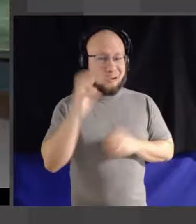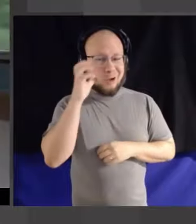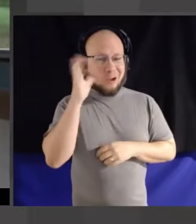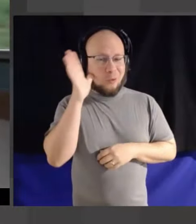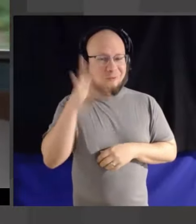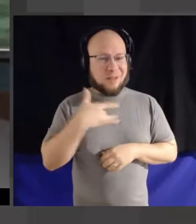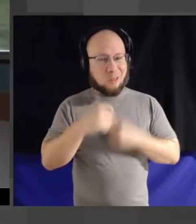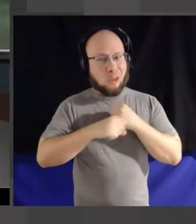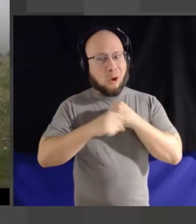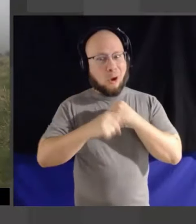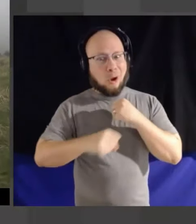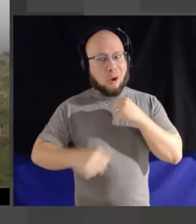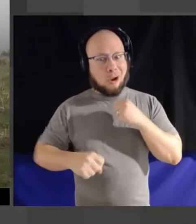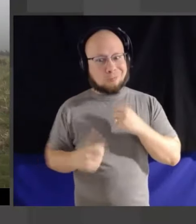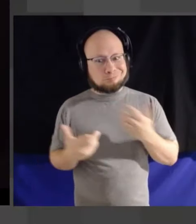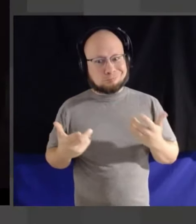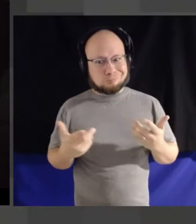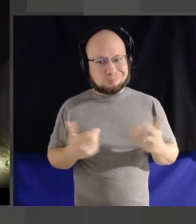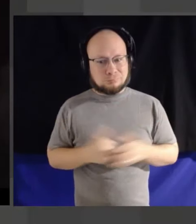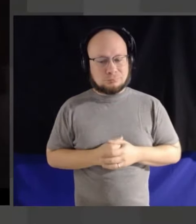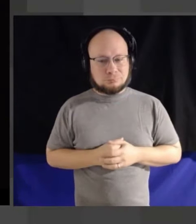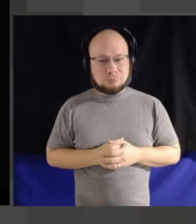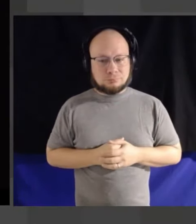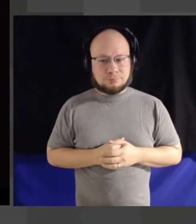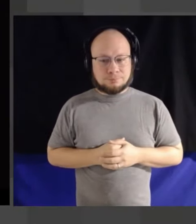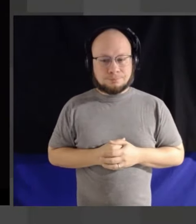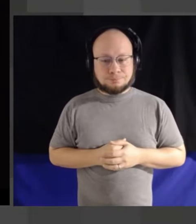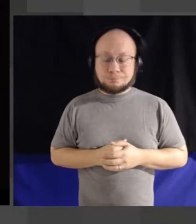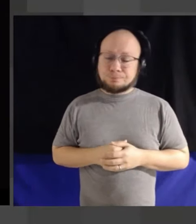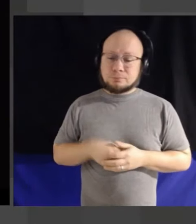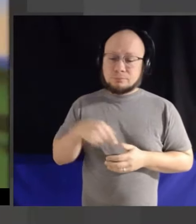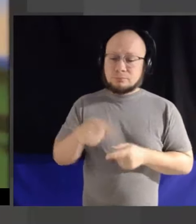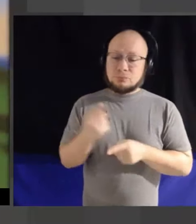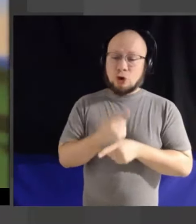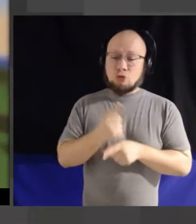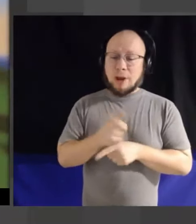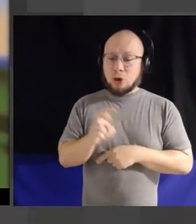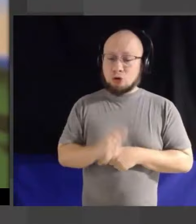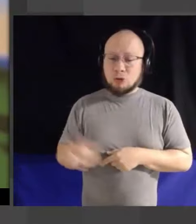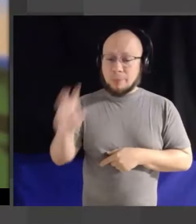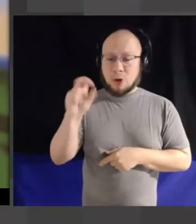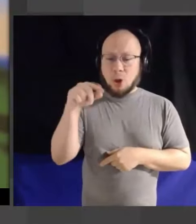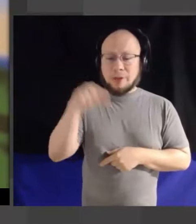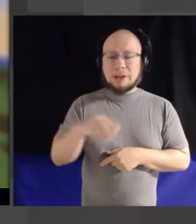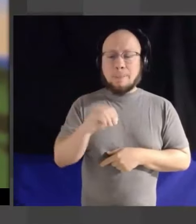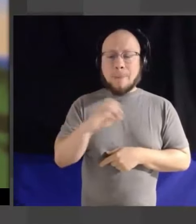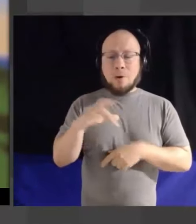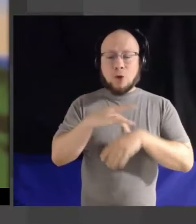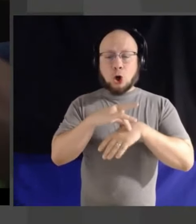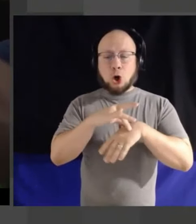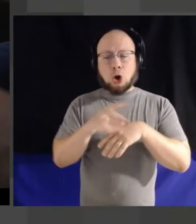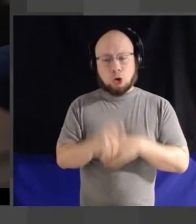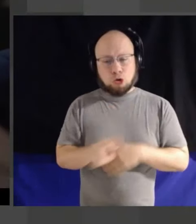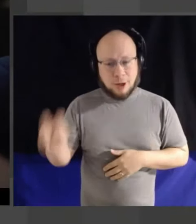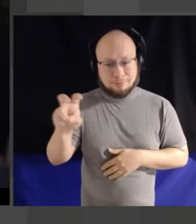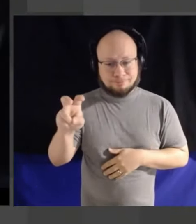WE HAVE NO RADIO SO, IT'S GOING TO FEEL A LOT LONGER. YOU SEE, THIS ISN'T A REGULAR ROAD TRIP IN A RUBBISH OLD VAN.